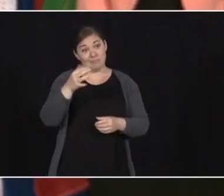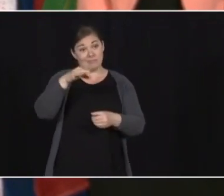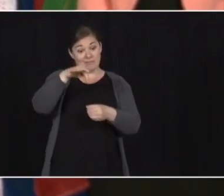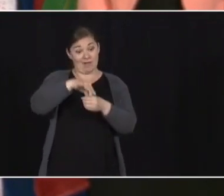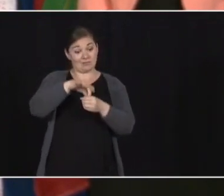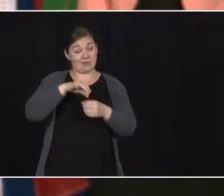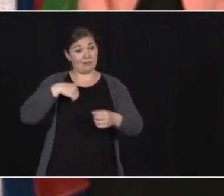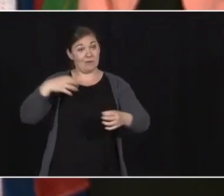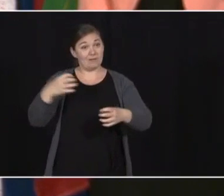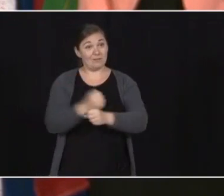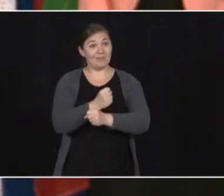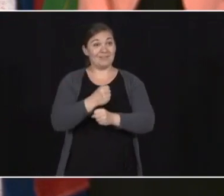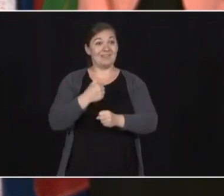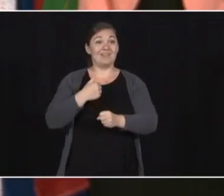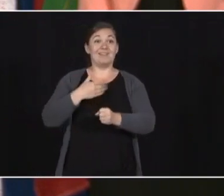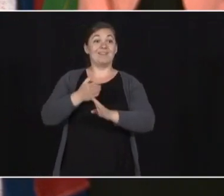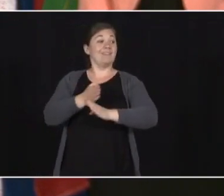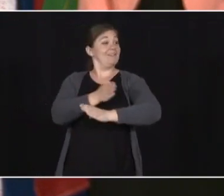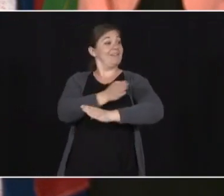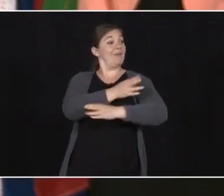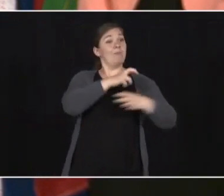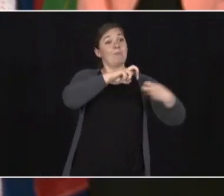I take full ownership.